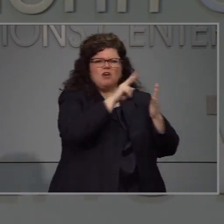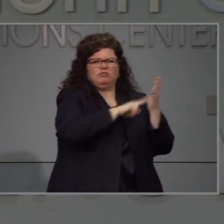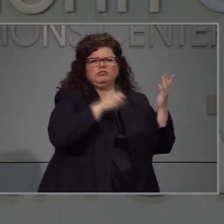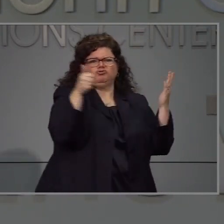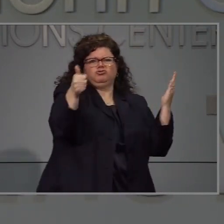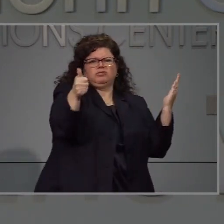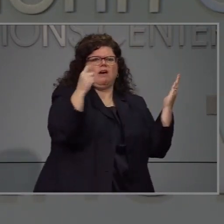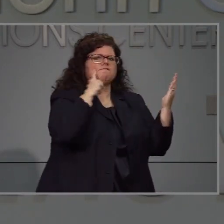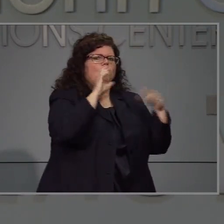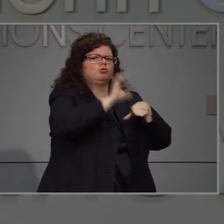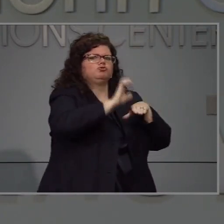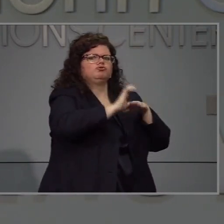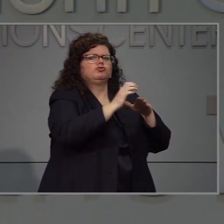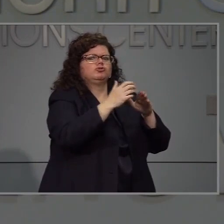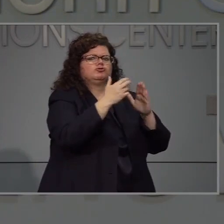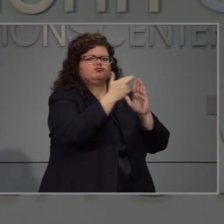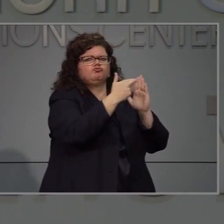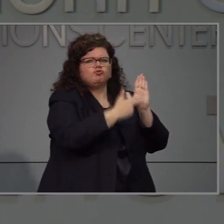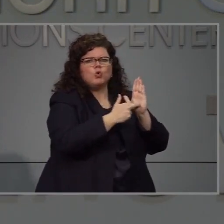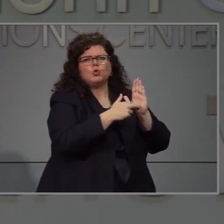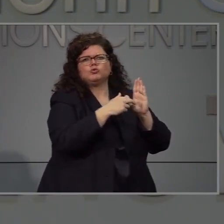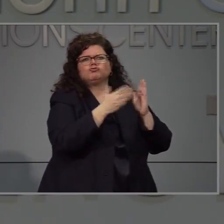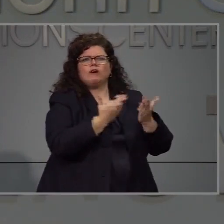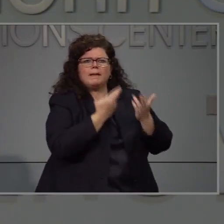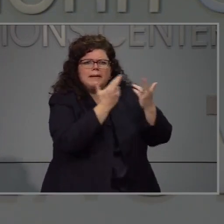AND WE WE HAVE PUBLISHED THAT I THINK TODAY HAVEN'T WE MAY BE